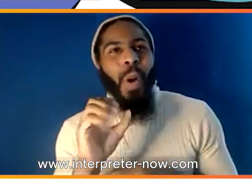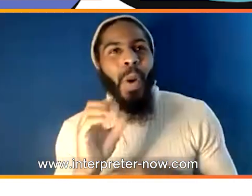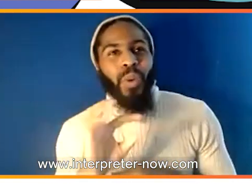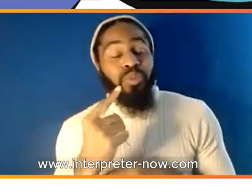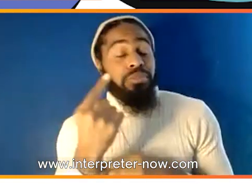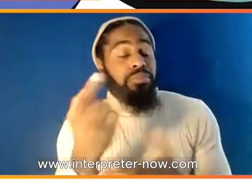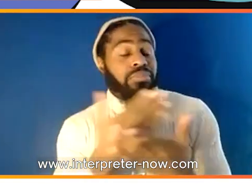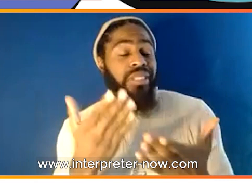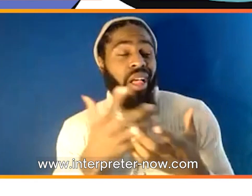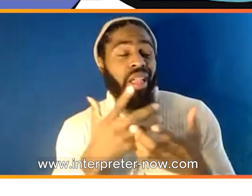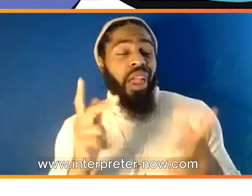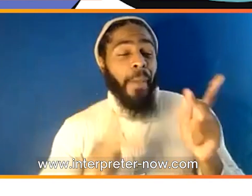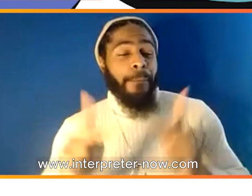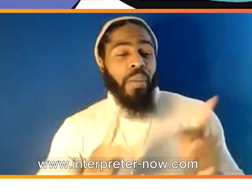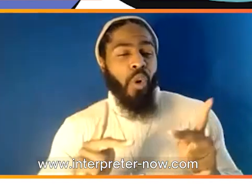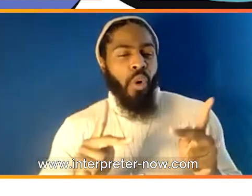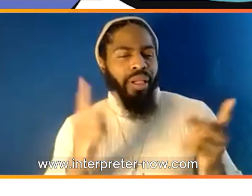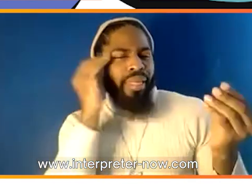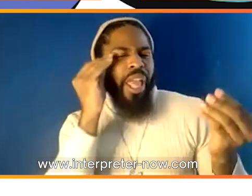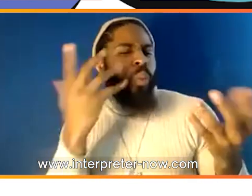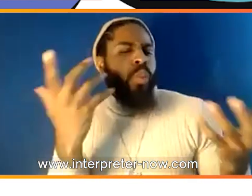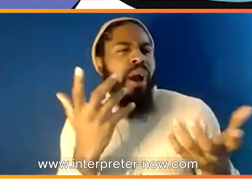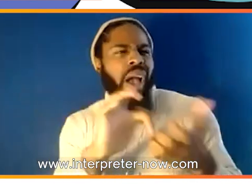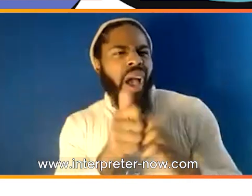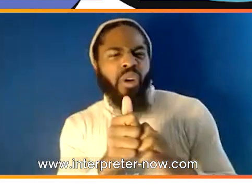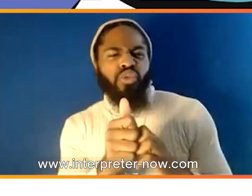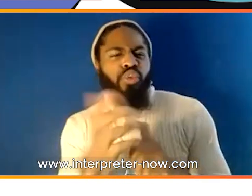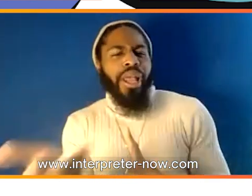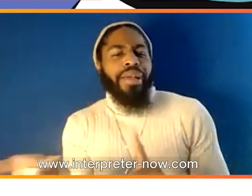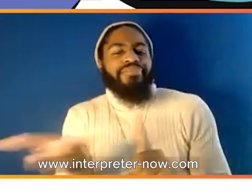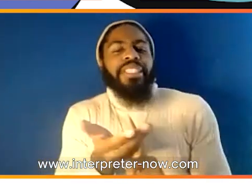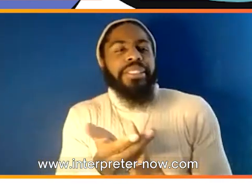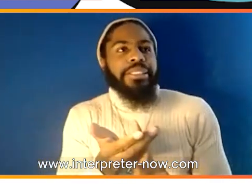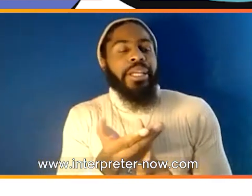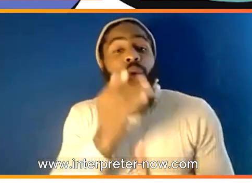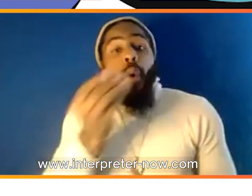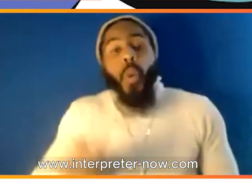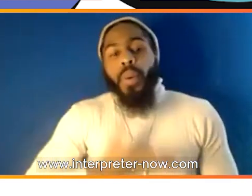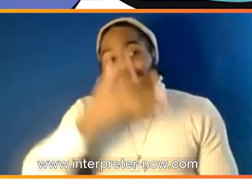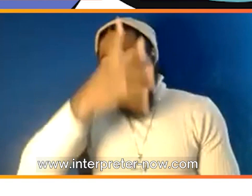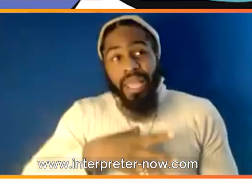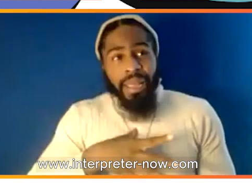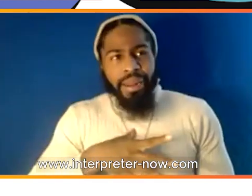on a lot of people's mind as they're starting to build allyship programs. How do you convince